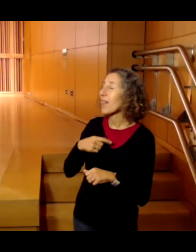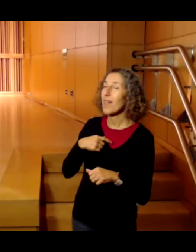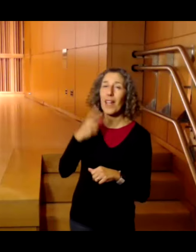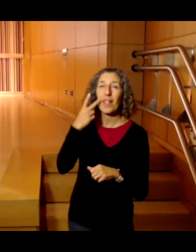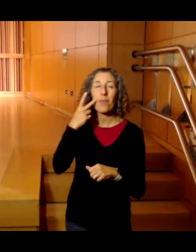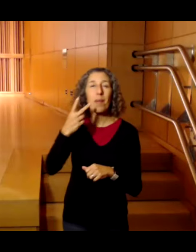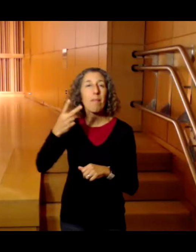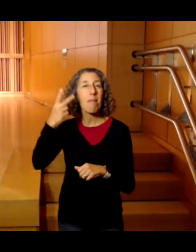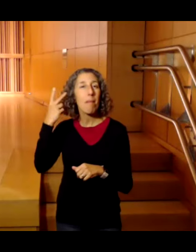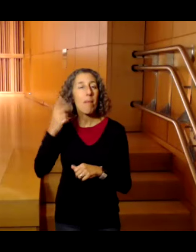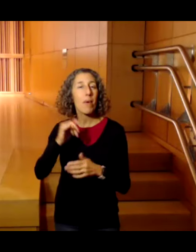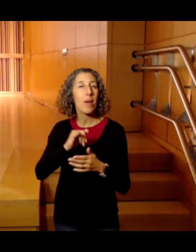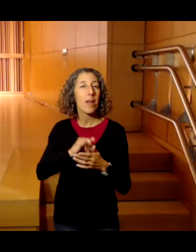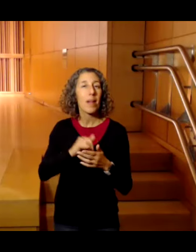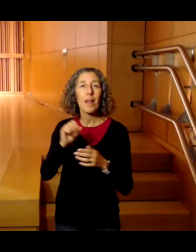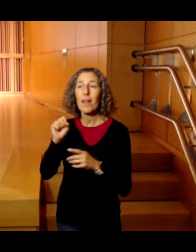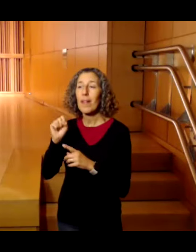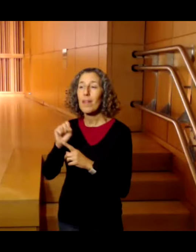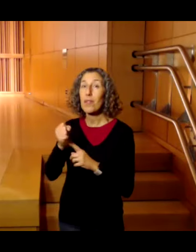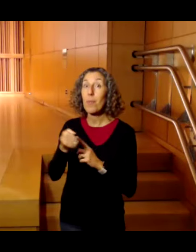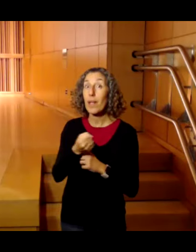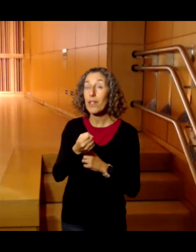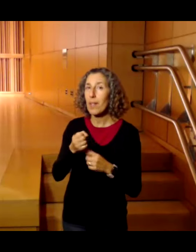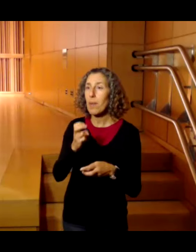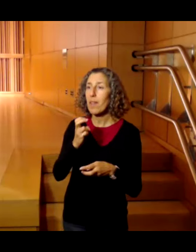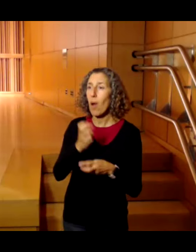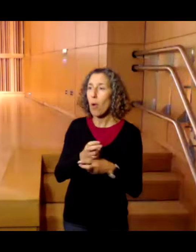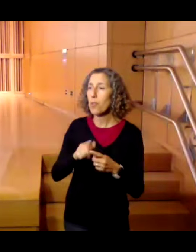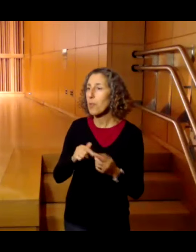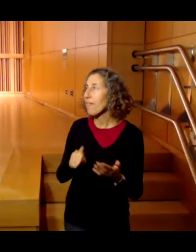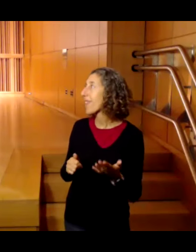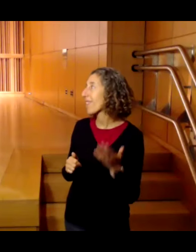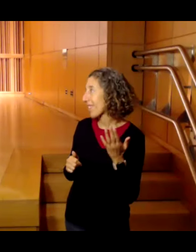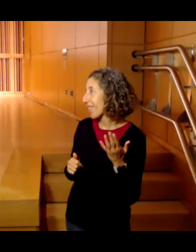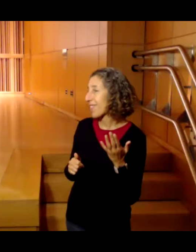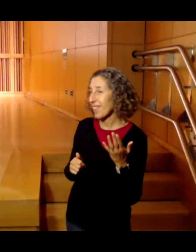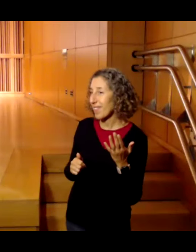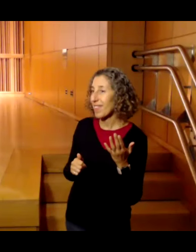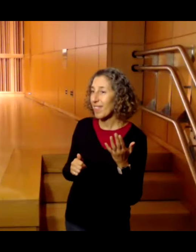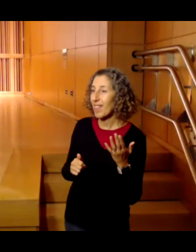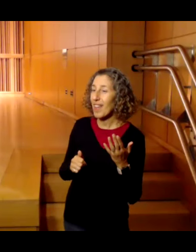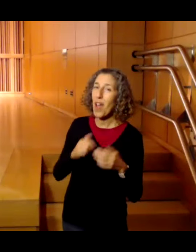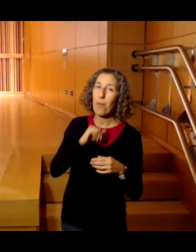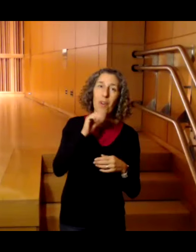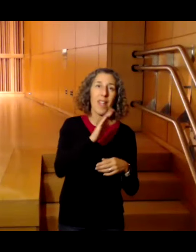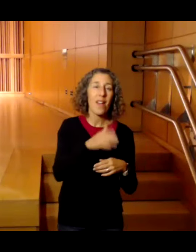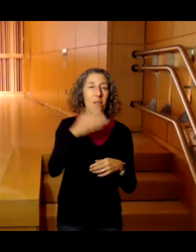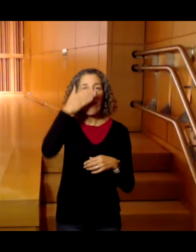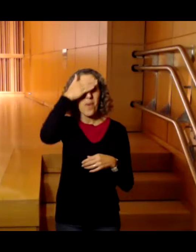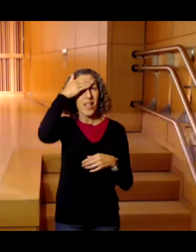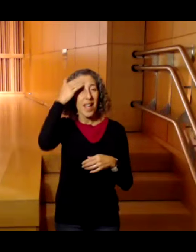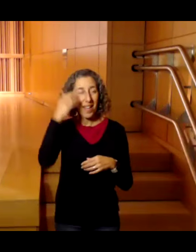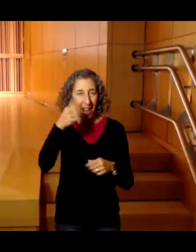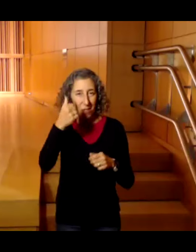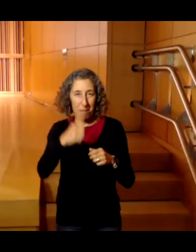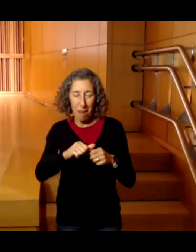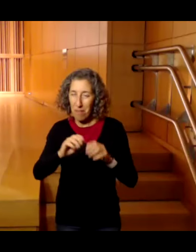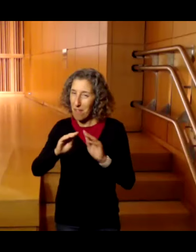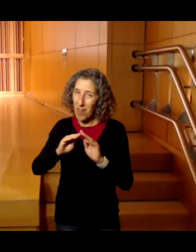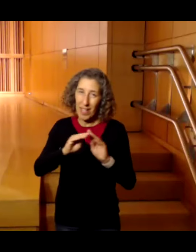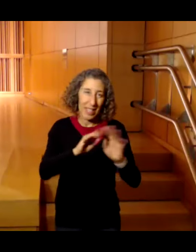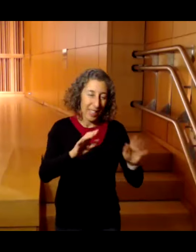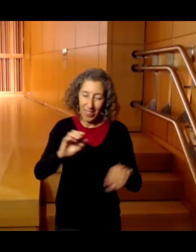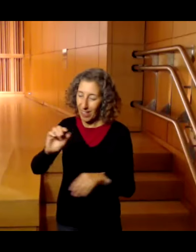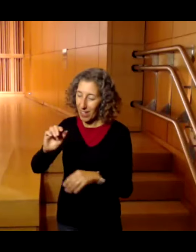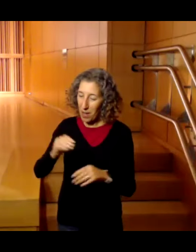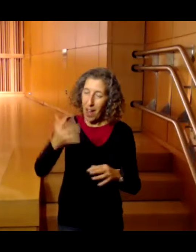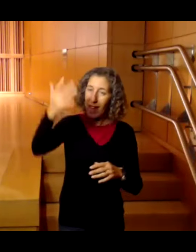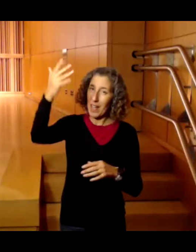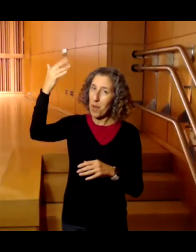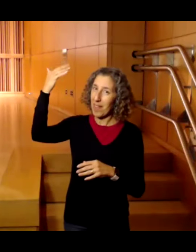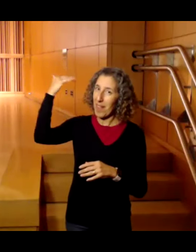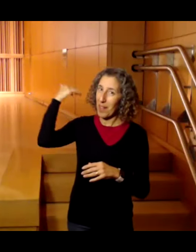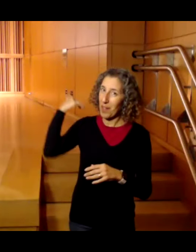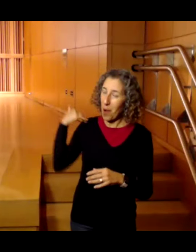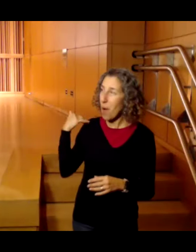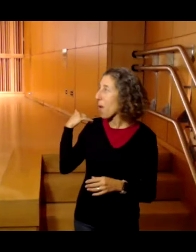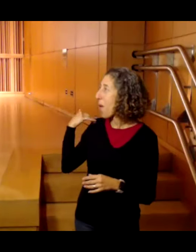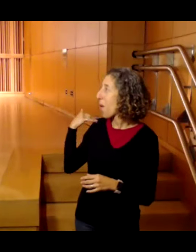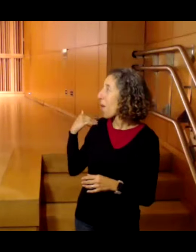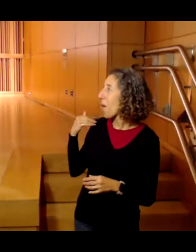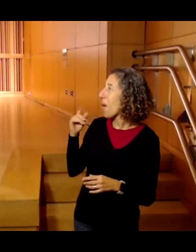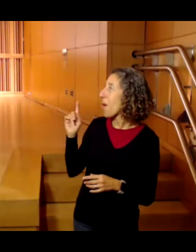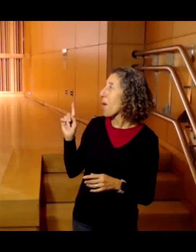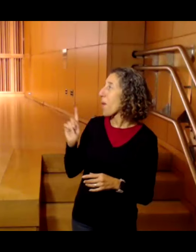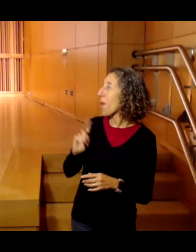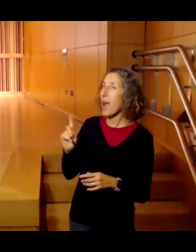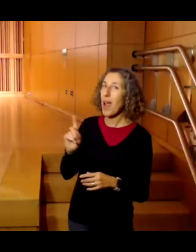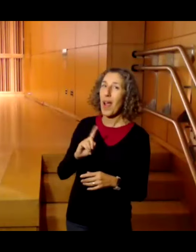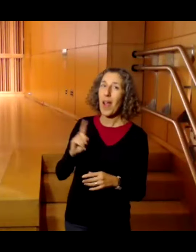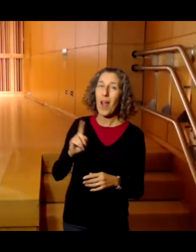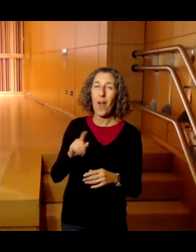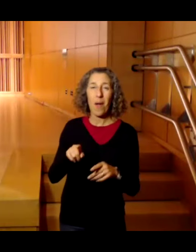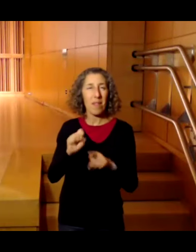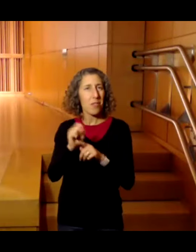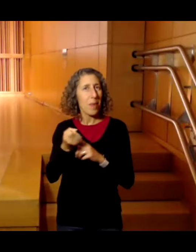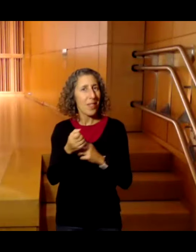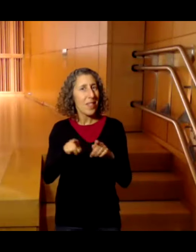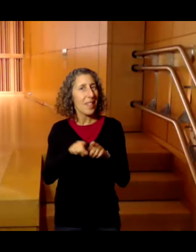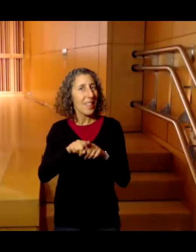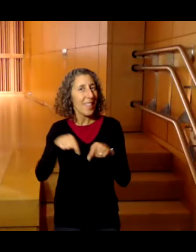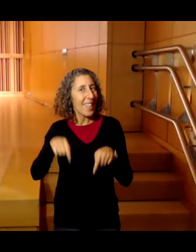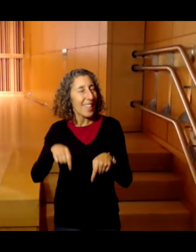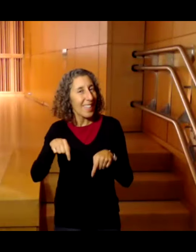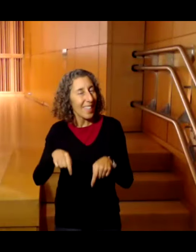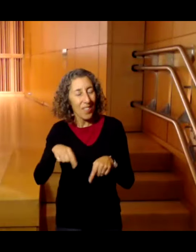Is an encounter very hard to forget? Mine is indelible. They're clear as day in the dark memory bank where I safekeep occasions like this, because in our very first exchange.